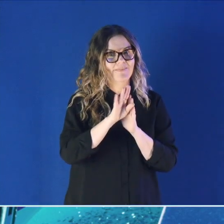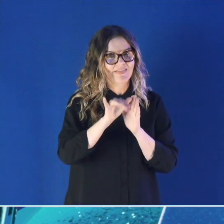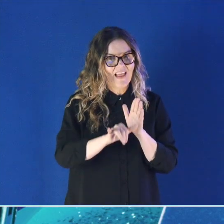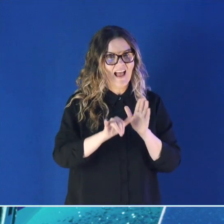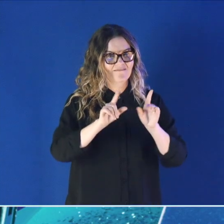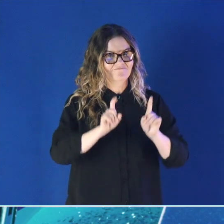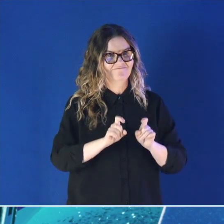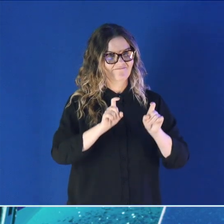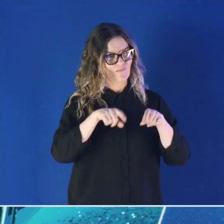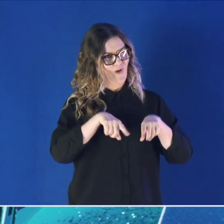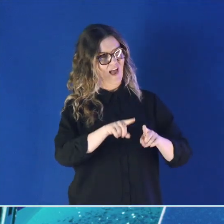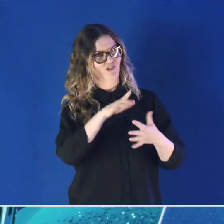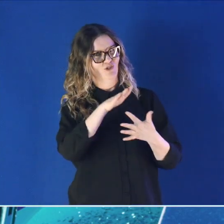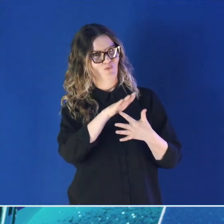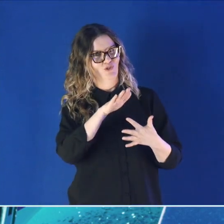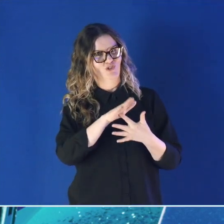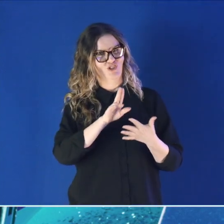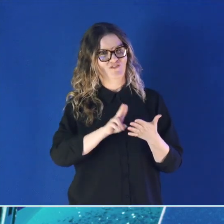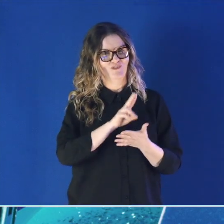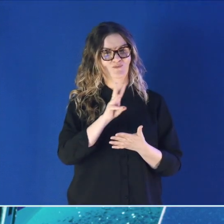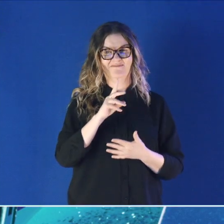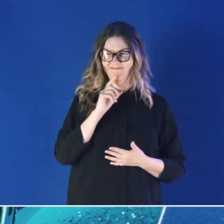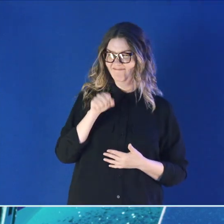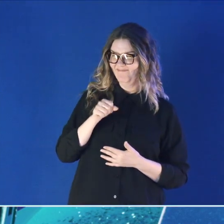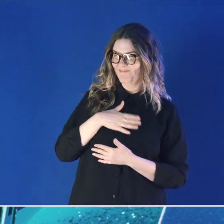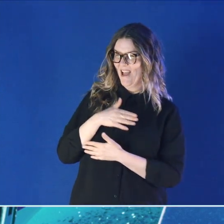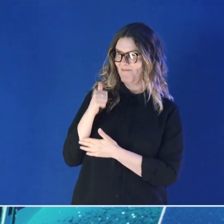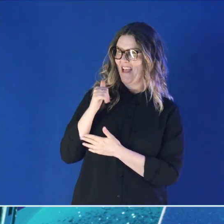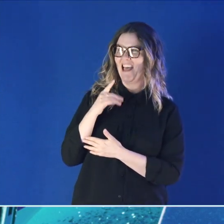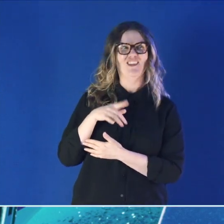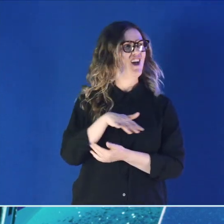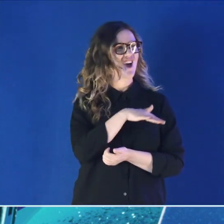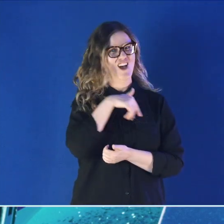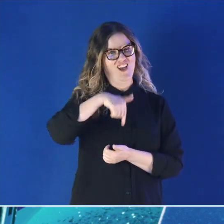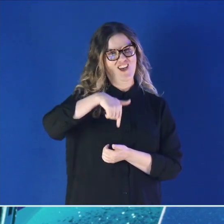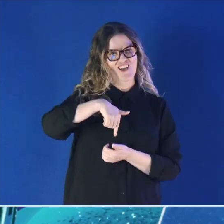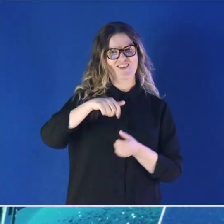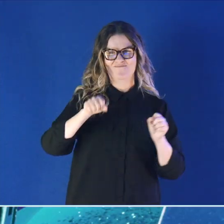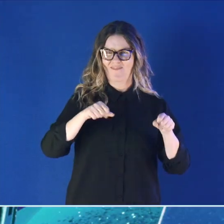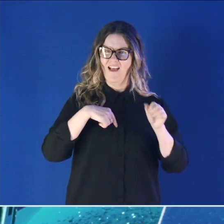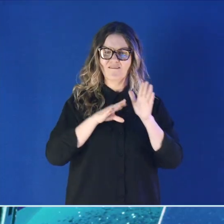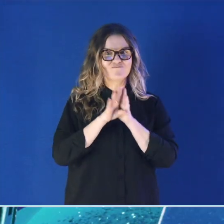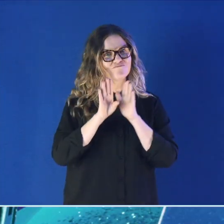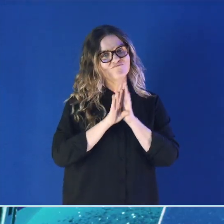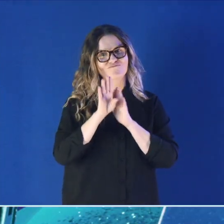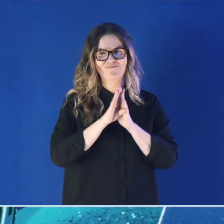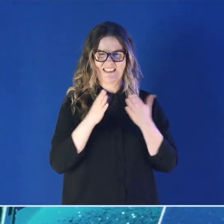who represent all the areas of this work, whether that's through lived experience or professional experience